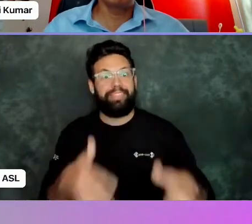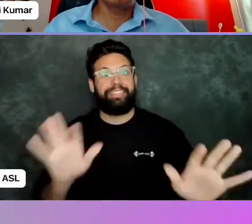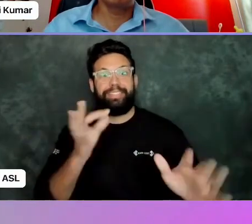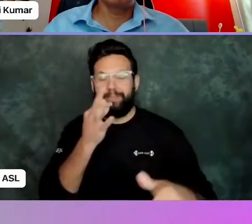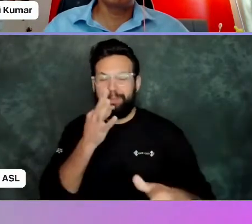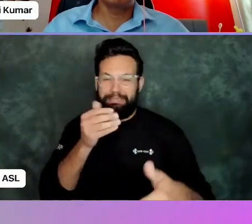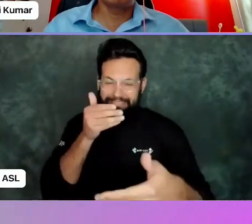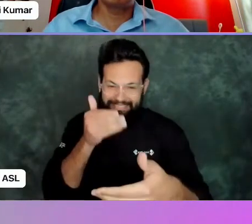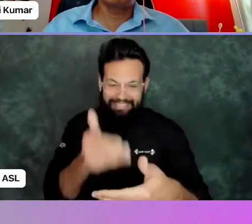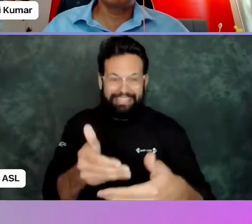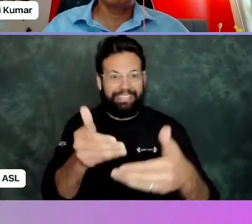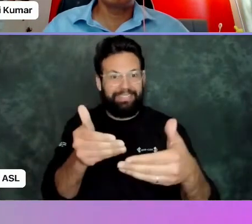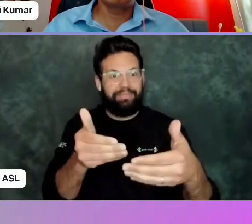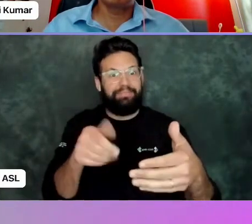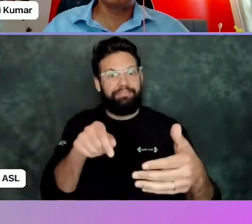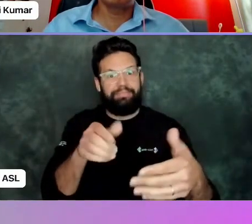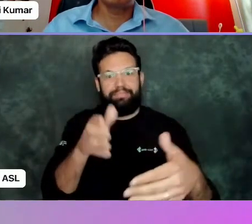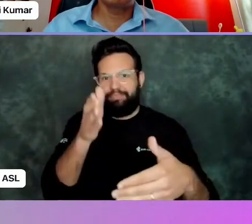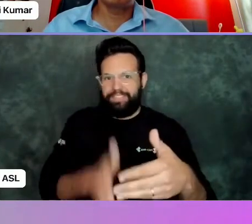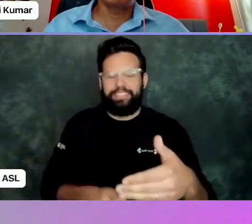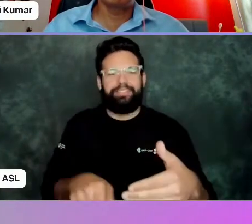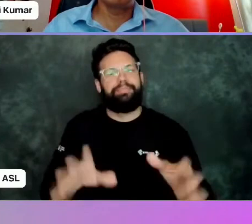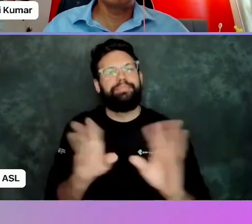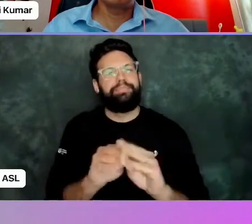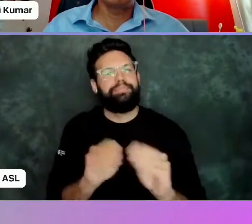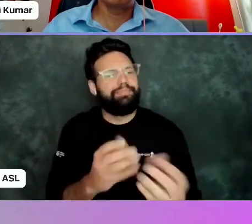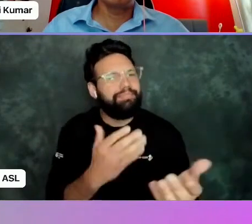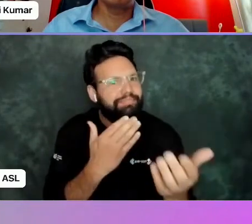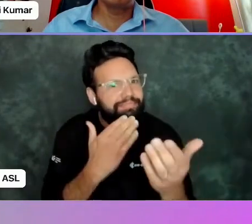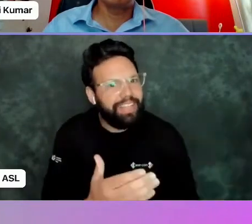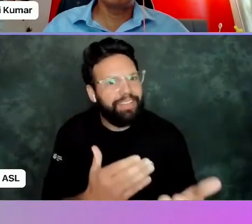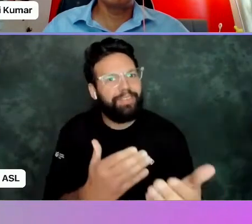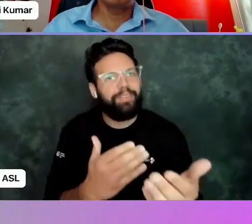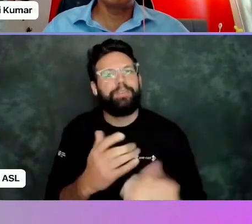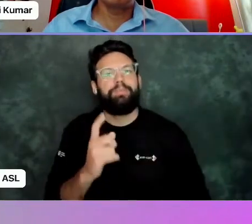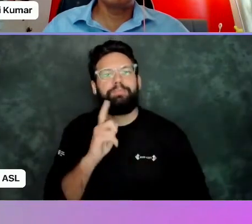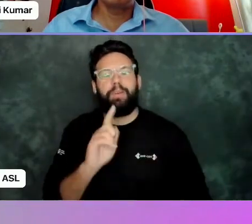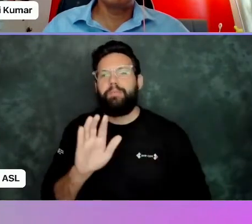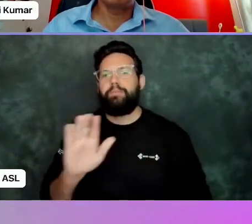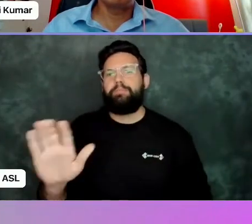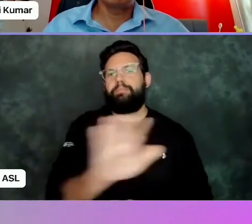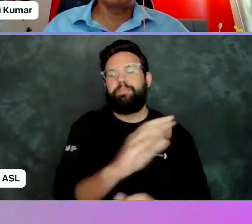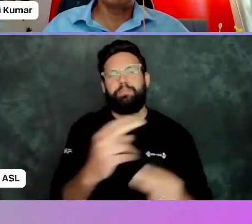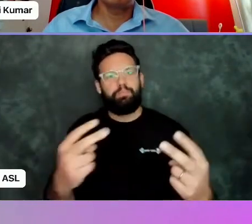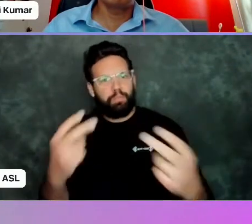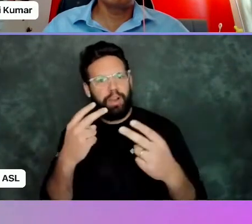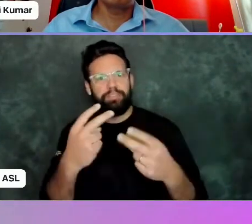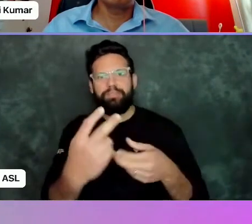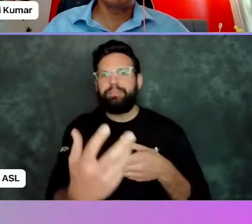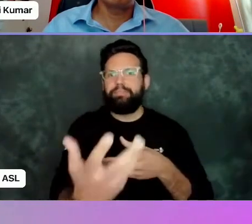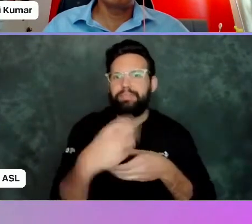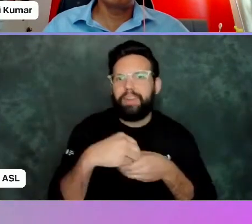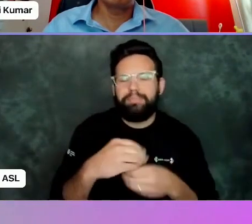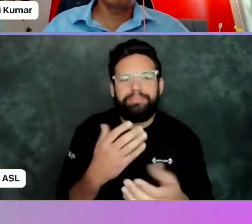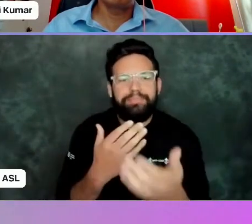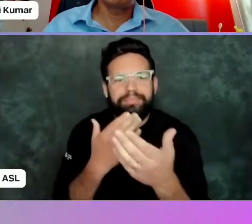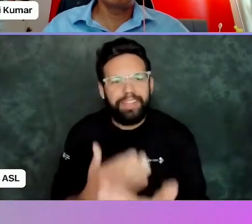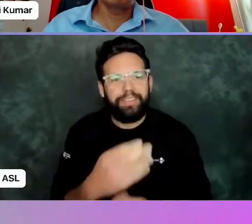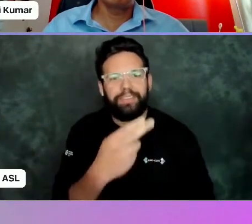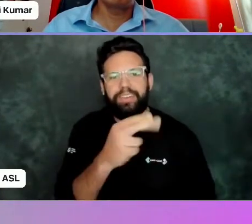I wanna say thank you very much to all of our attendees, and Harris and Shivaji for your expertise